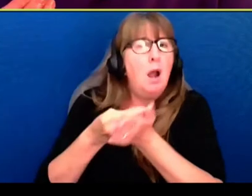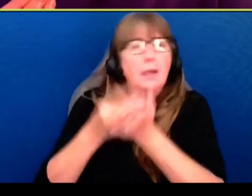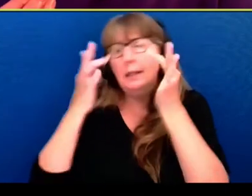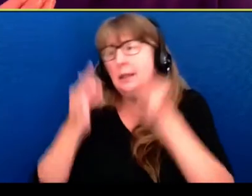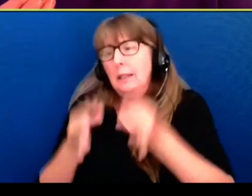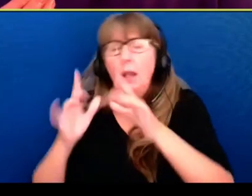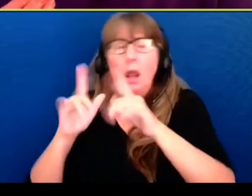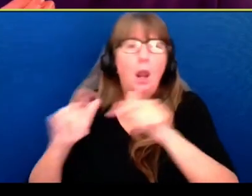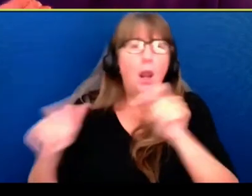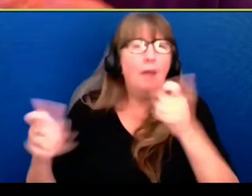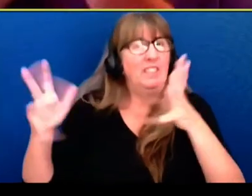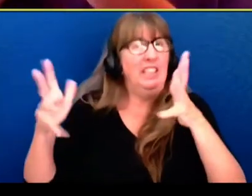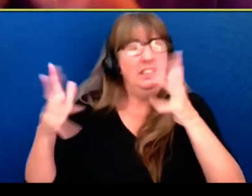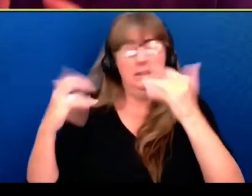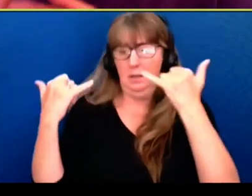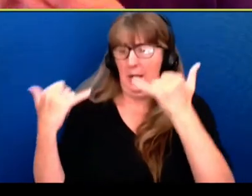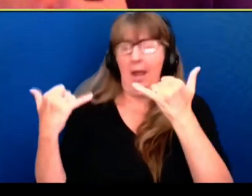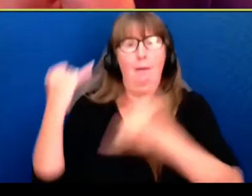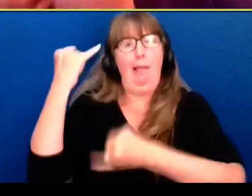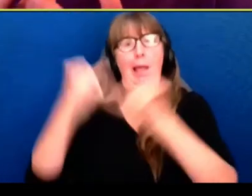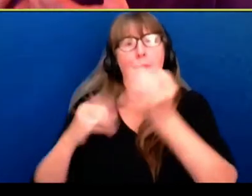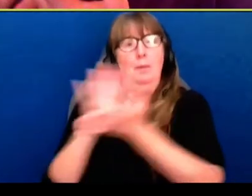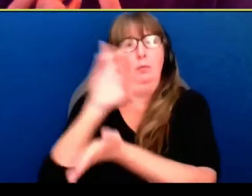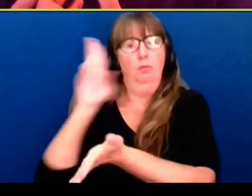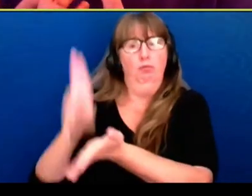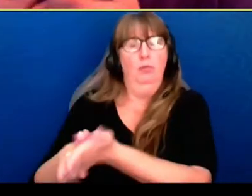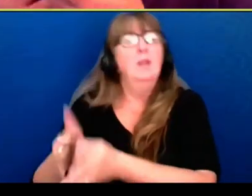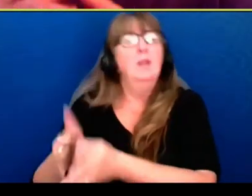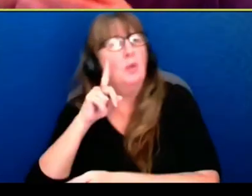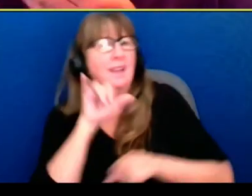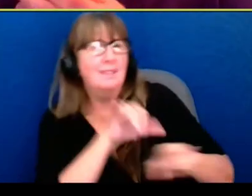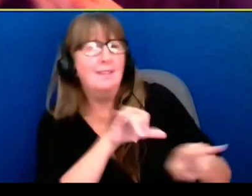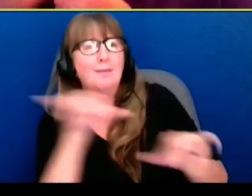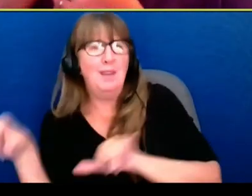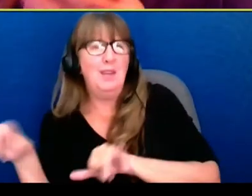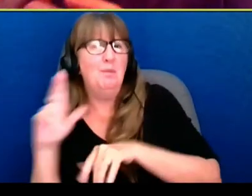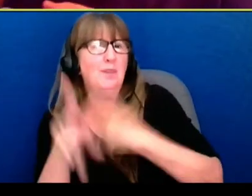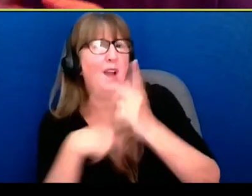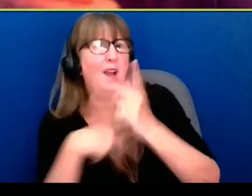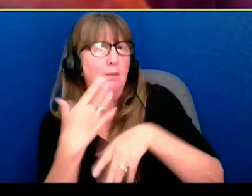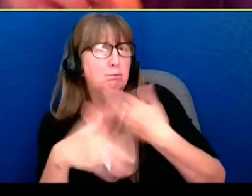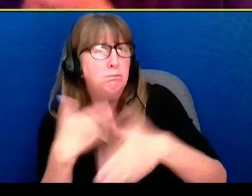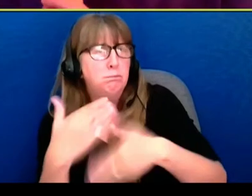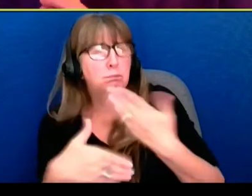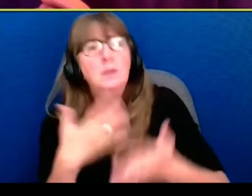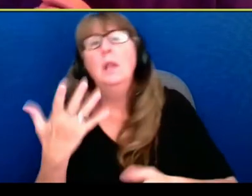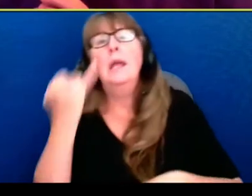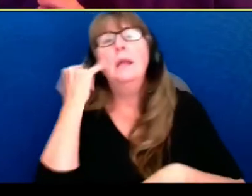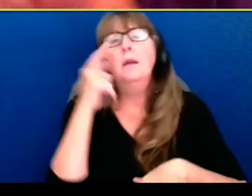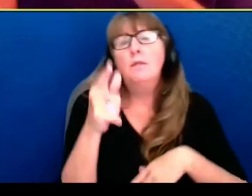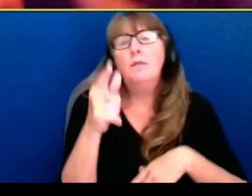Okay. Think about that as a process. And think about if somebody surprised you. You walk into a house closing and somebody said,